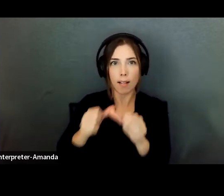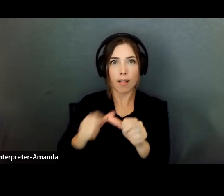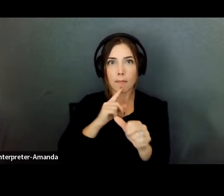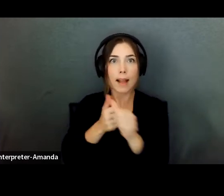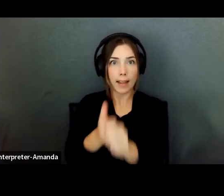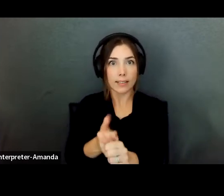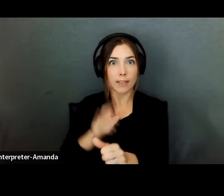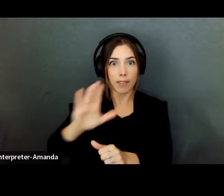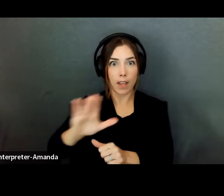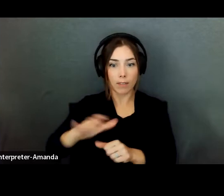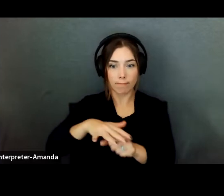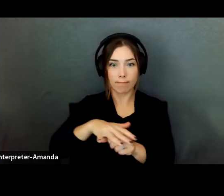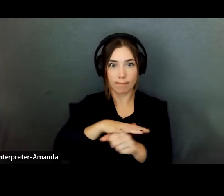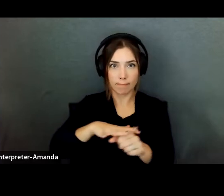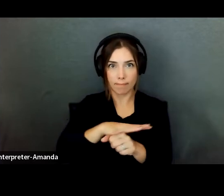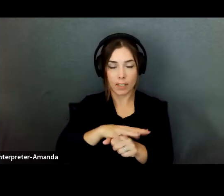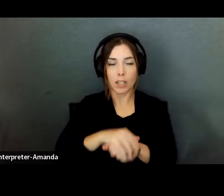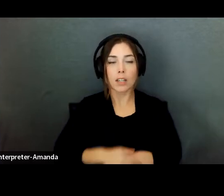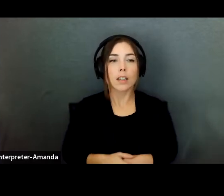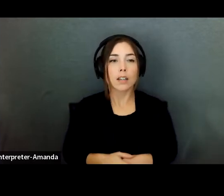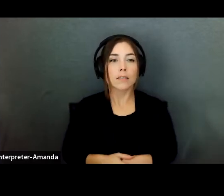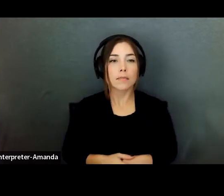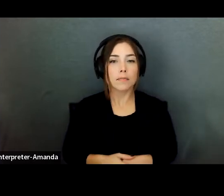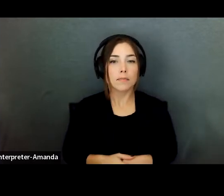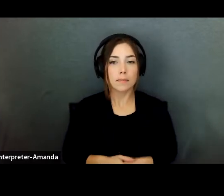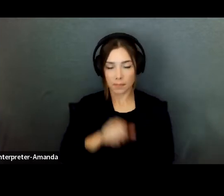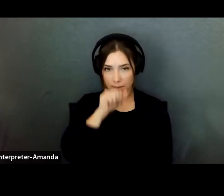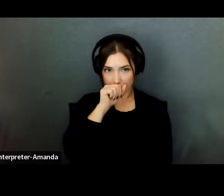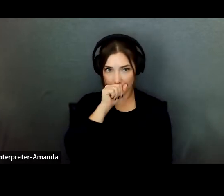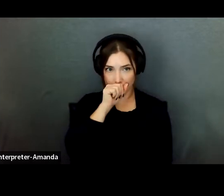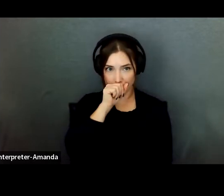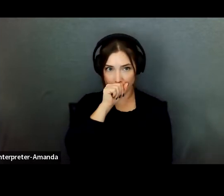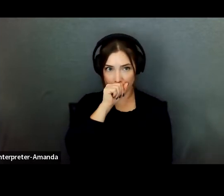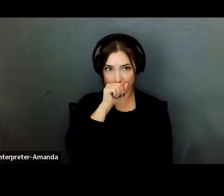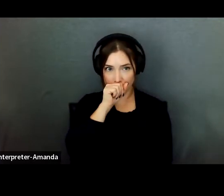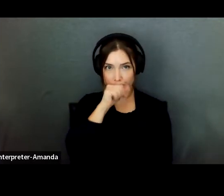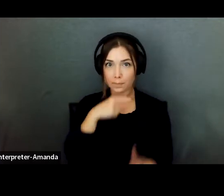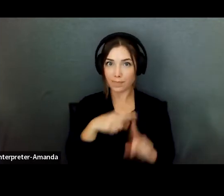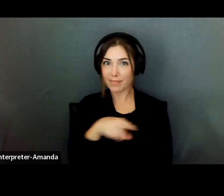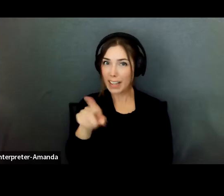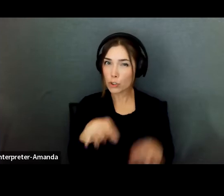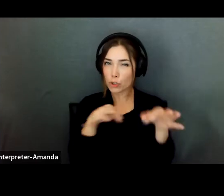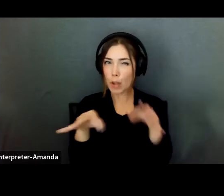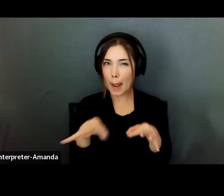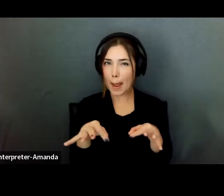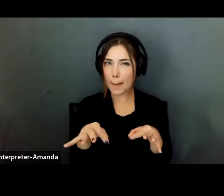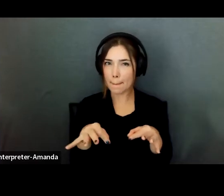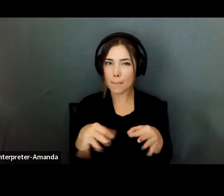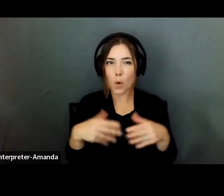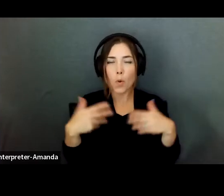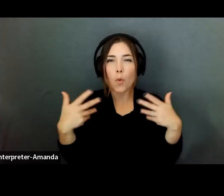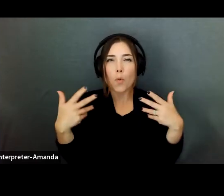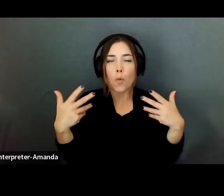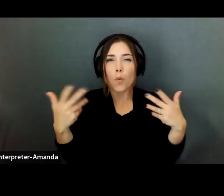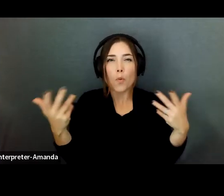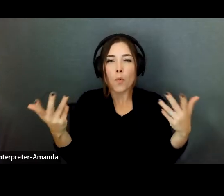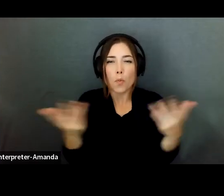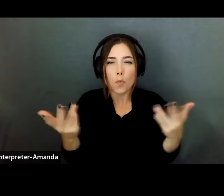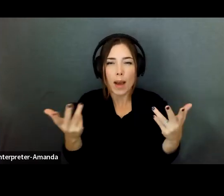And they have to describe what is the beneficiaries, resource what is your option if you notice